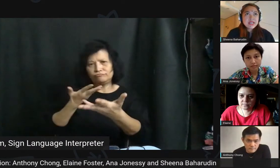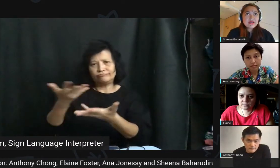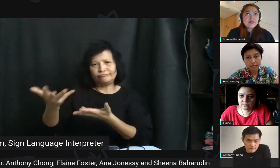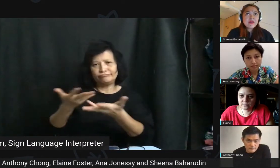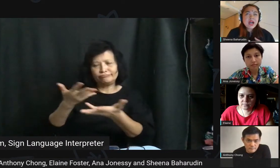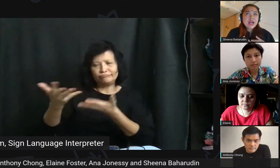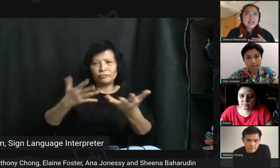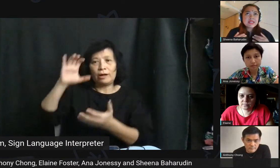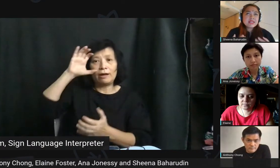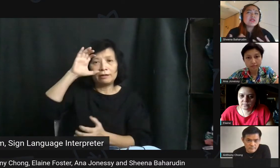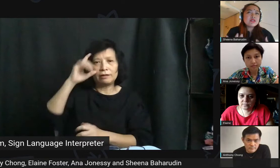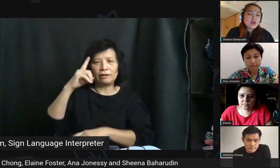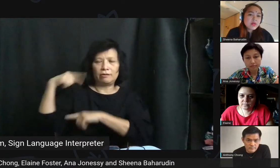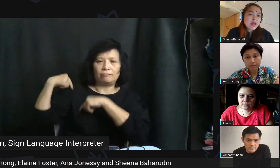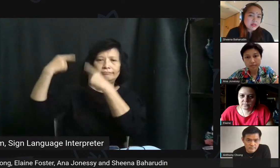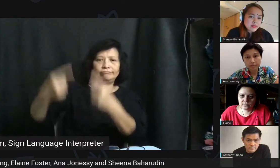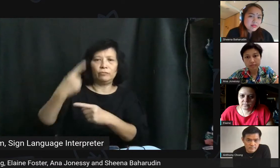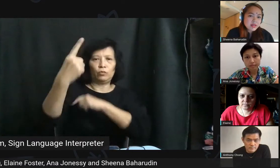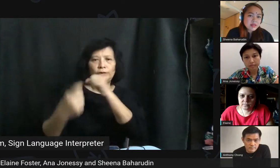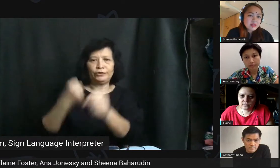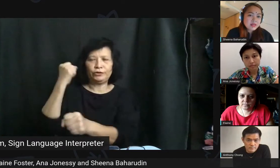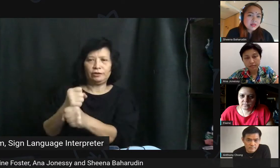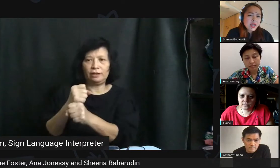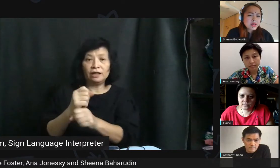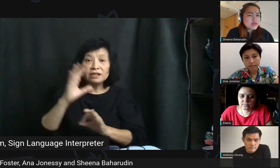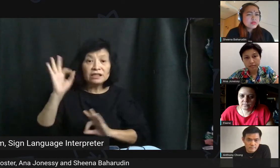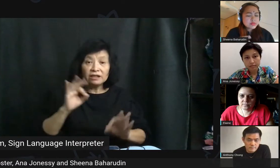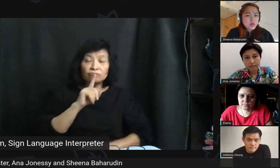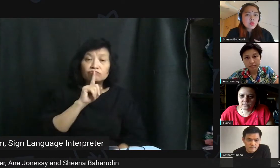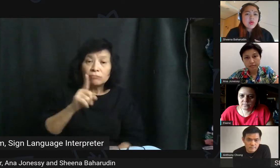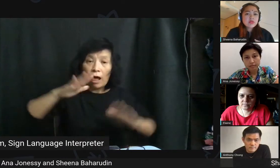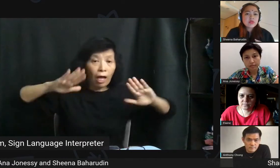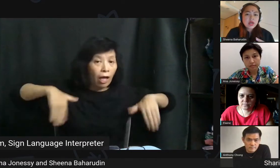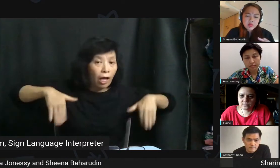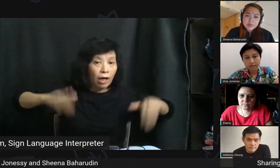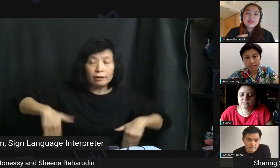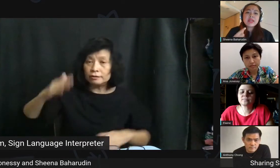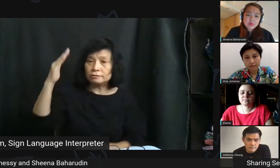If I didn't know Anthony, I don't know wether I would be